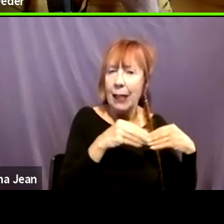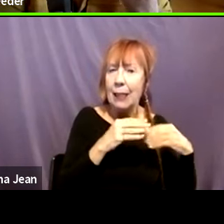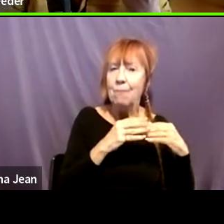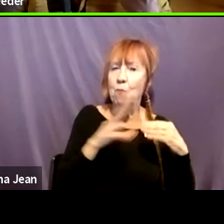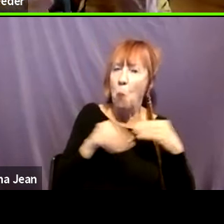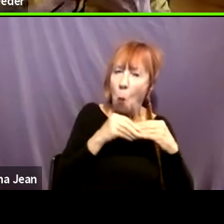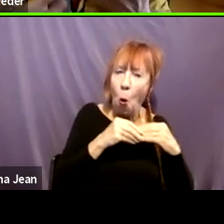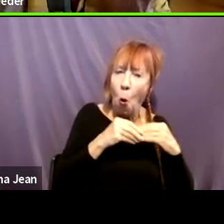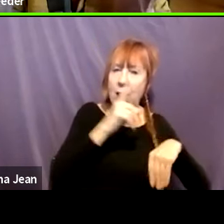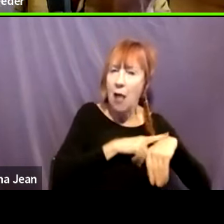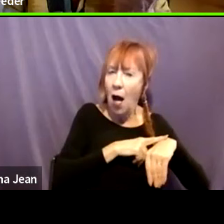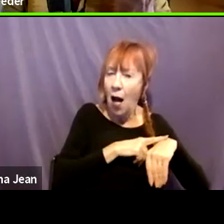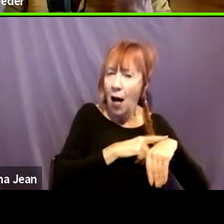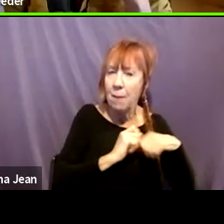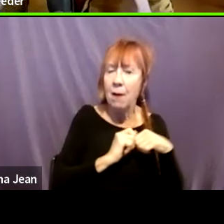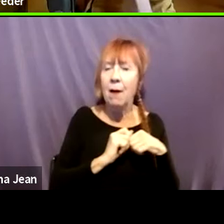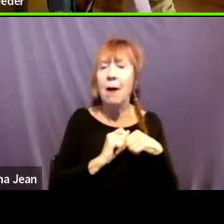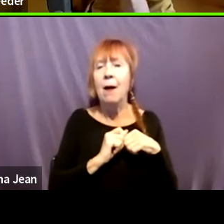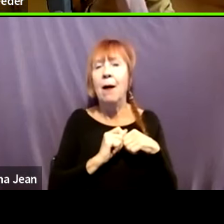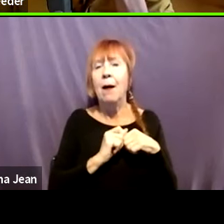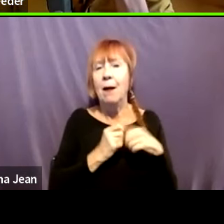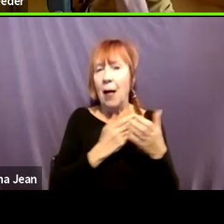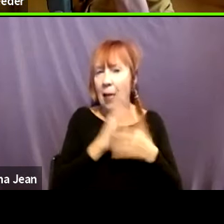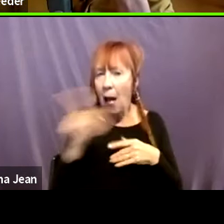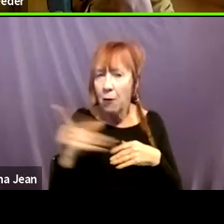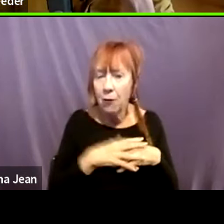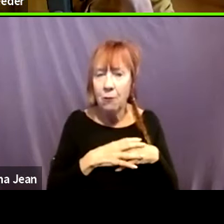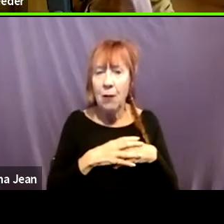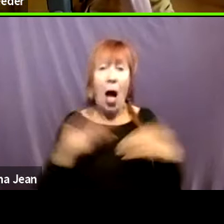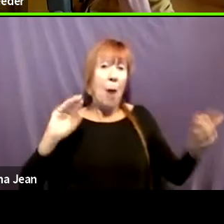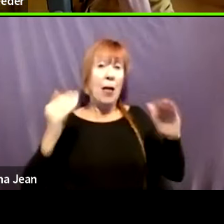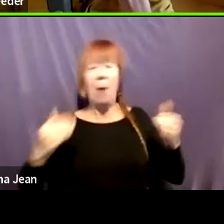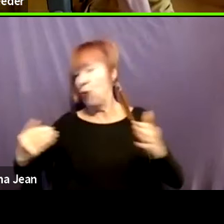versus somebody who's newer in the room, like to be able to do that?